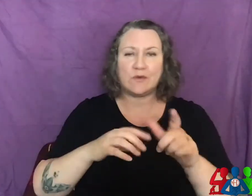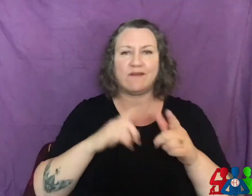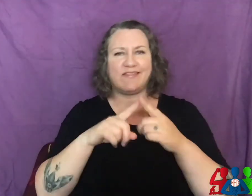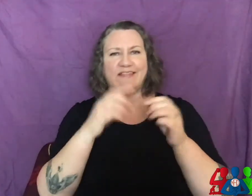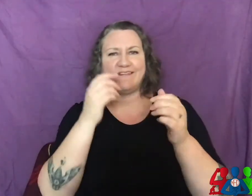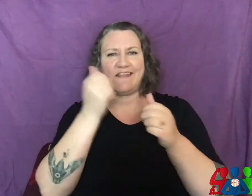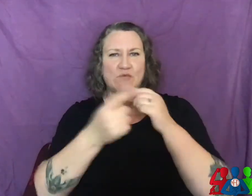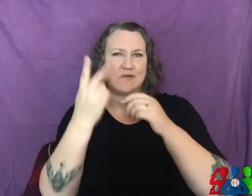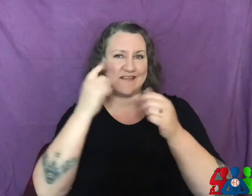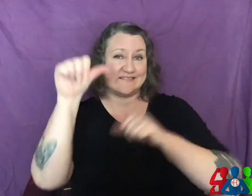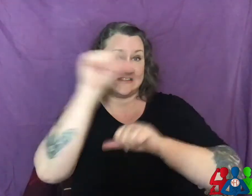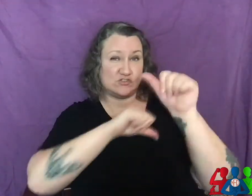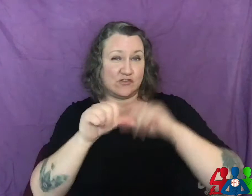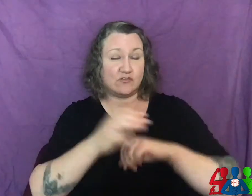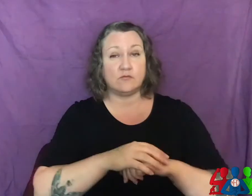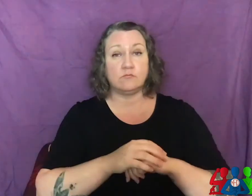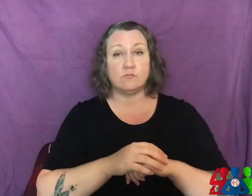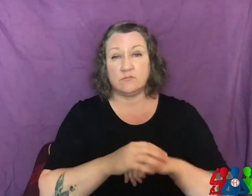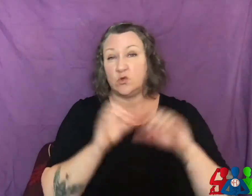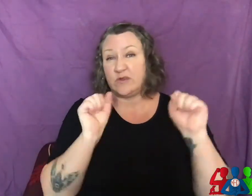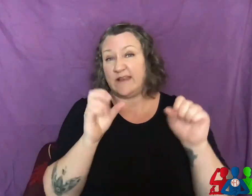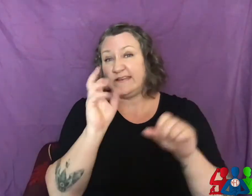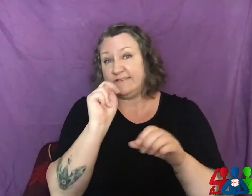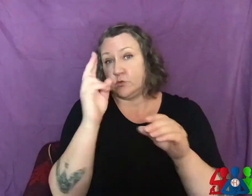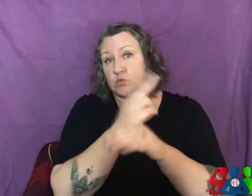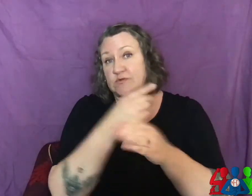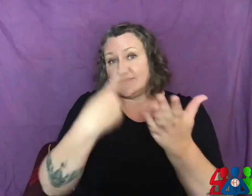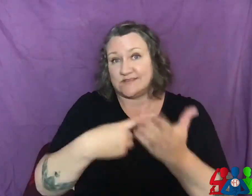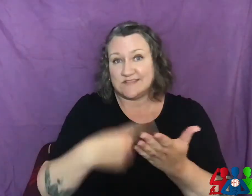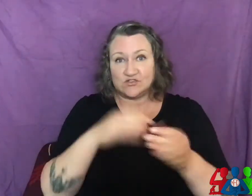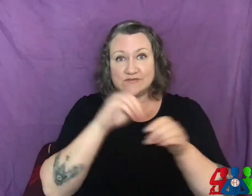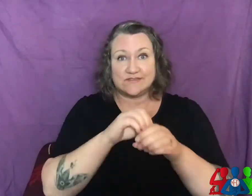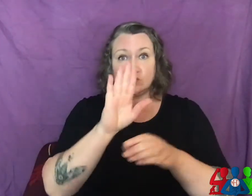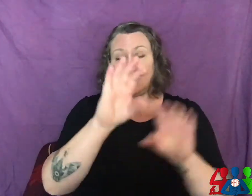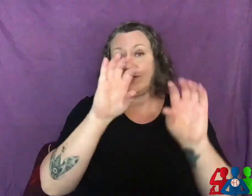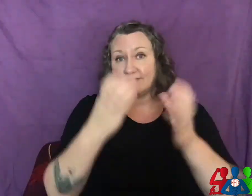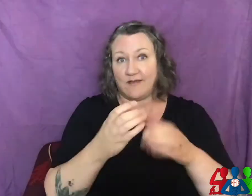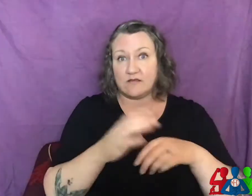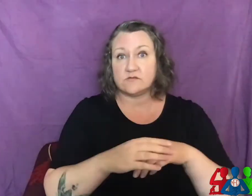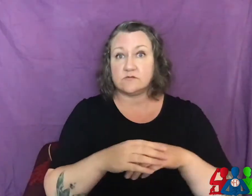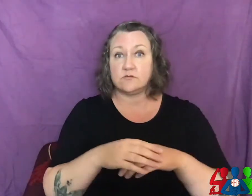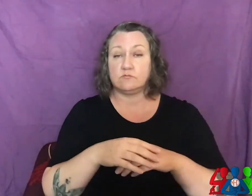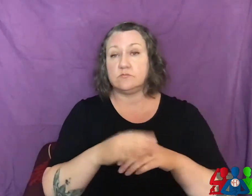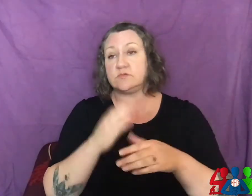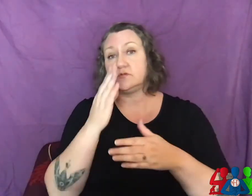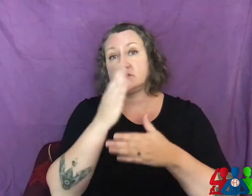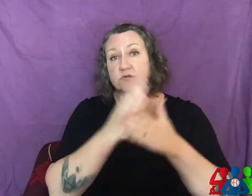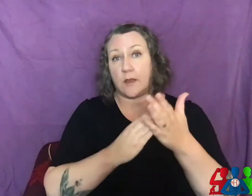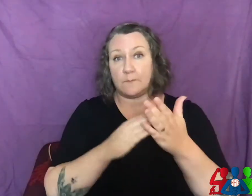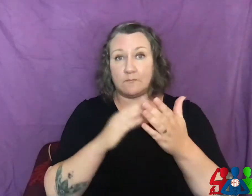in answering different questions. And they can see each other's responses. You can also